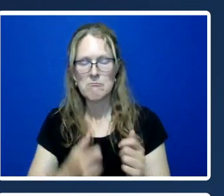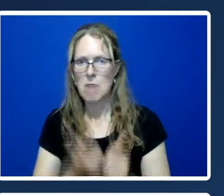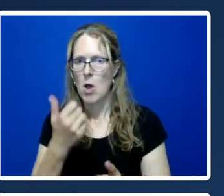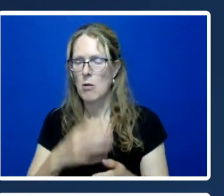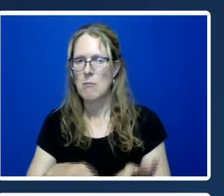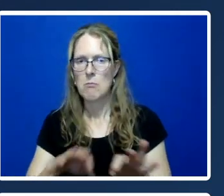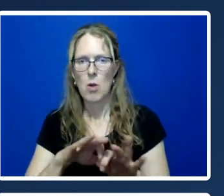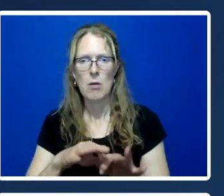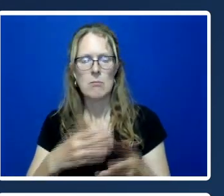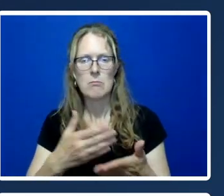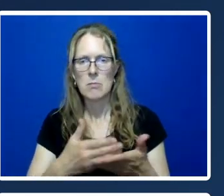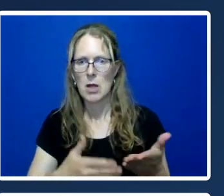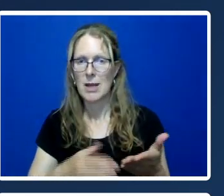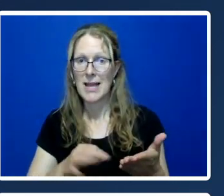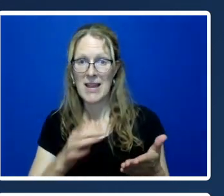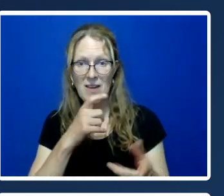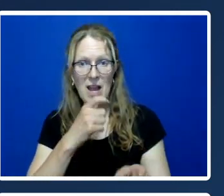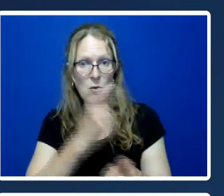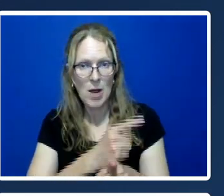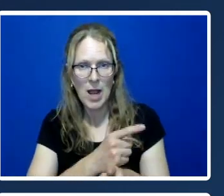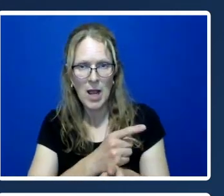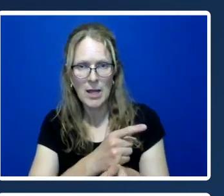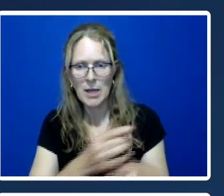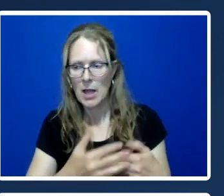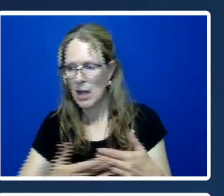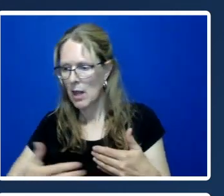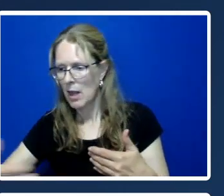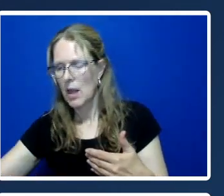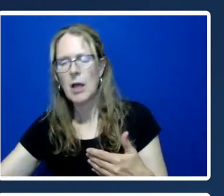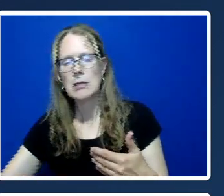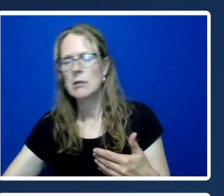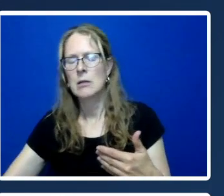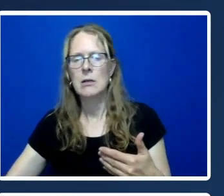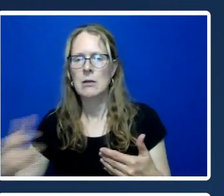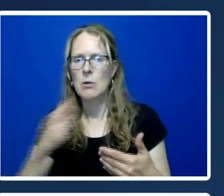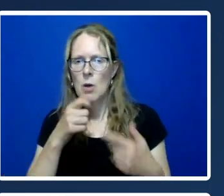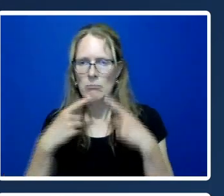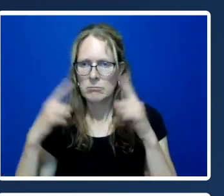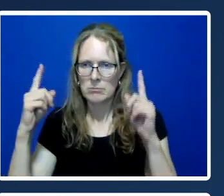then the rest of the work is on very rocky foundation. One important part of this step